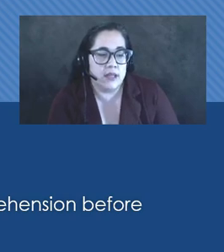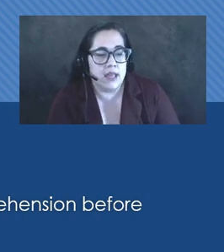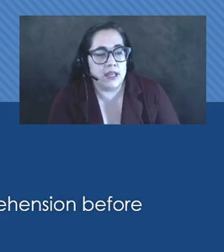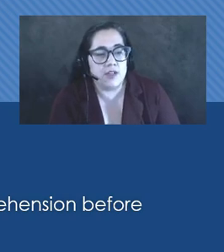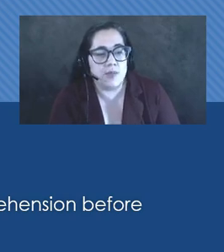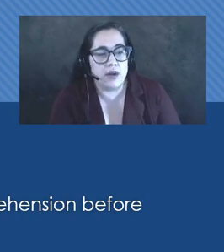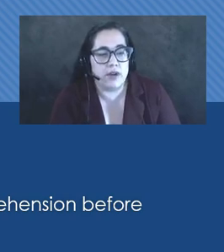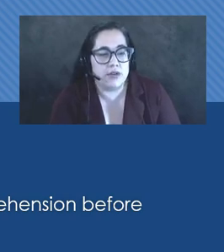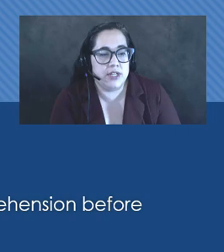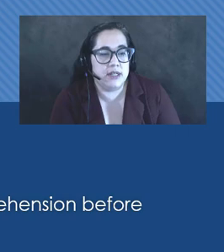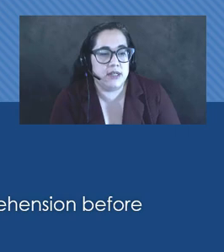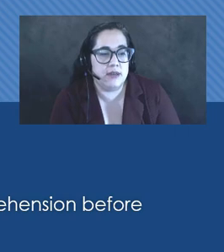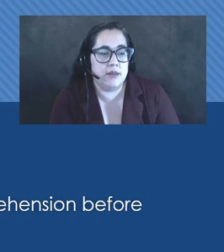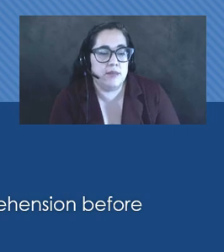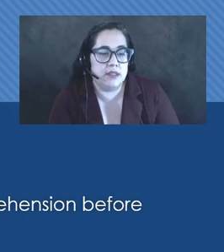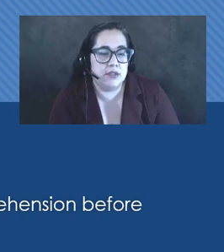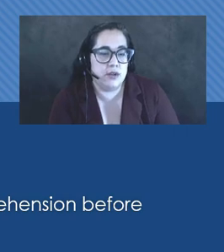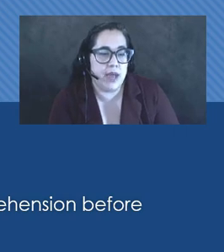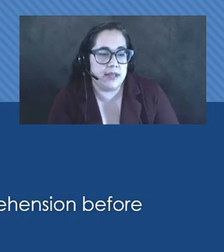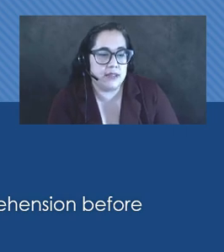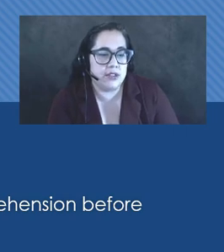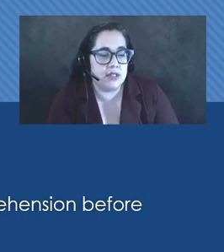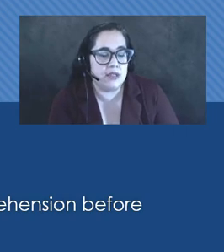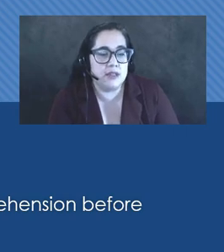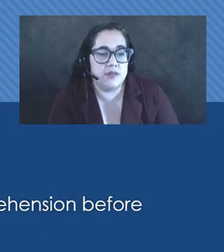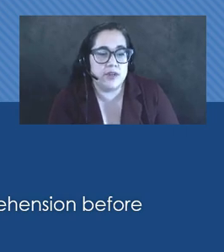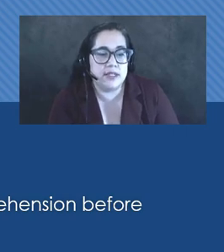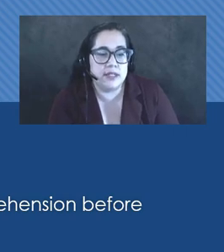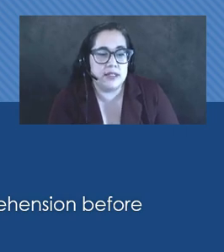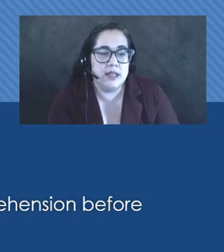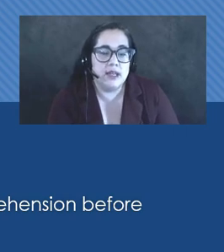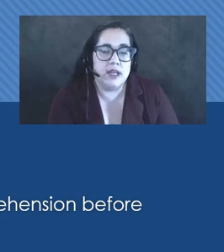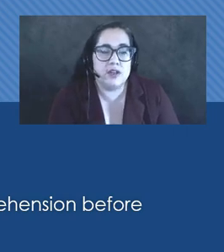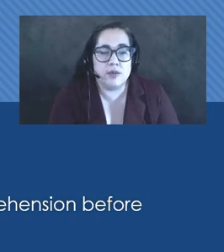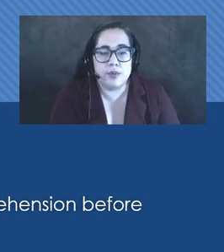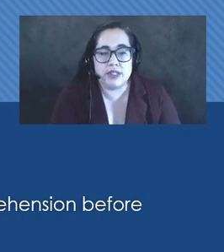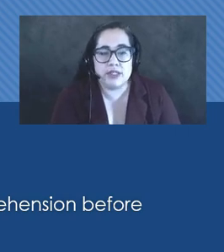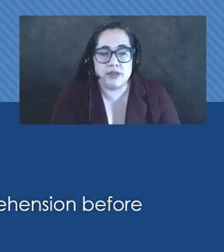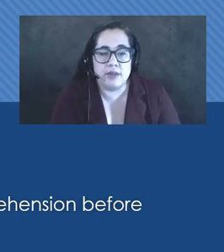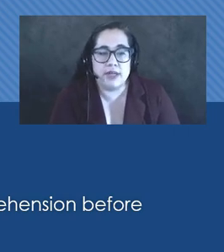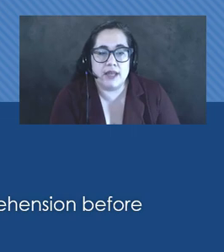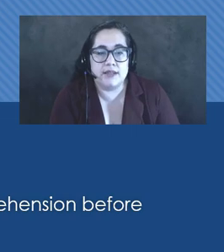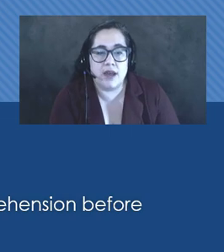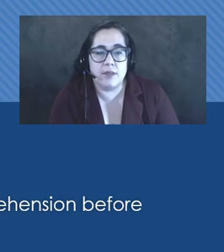A huge part of understanding a message or passage deductive reasoning in your book described as top